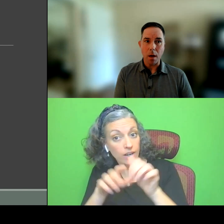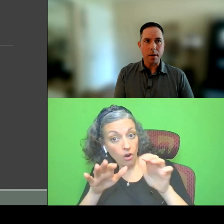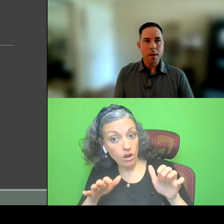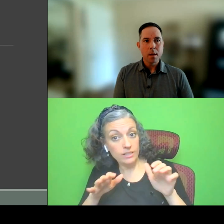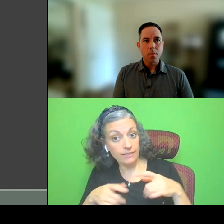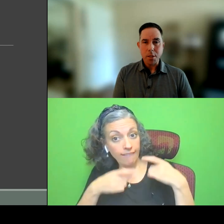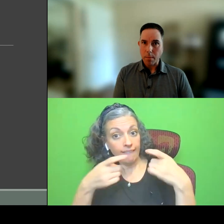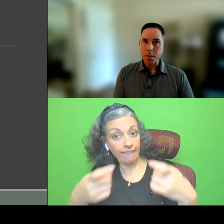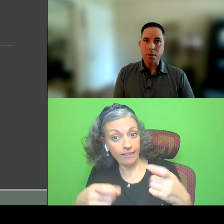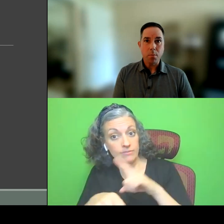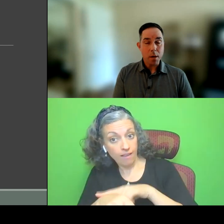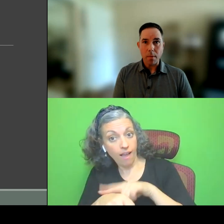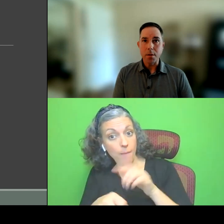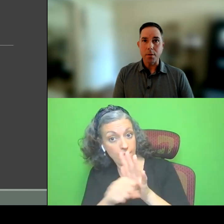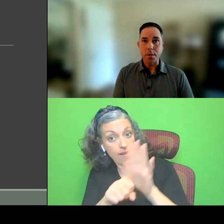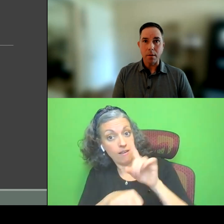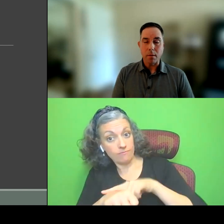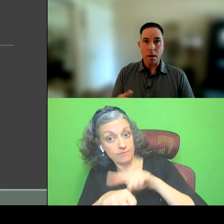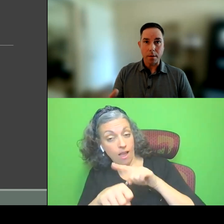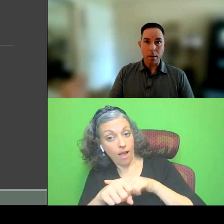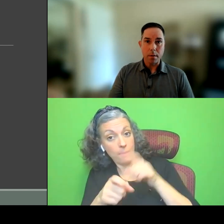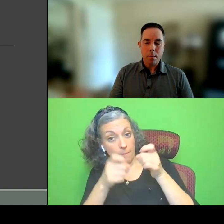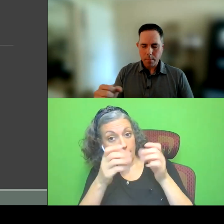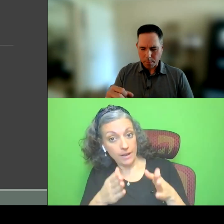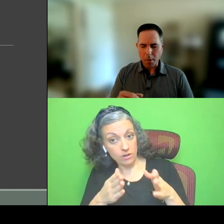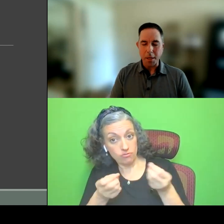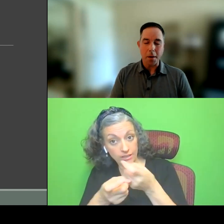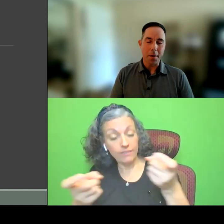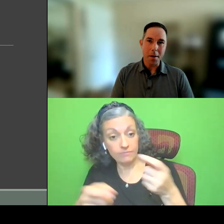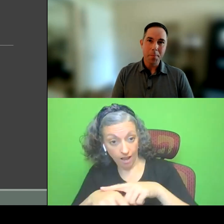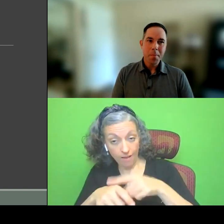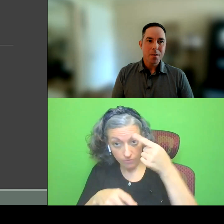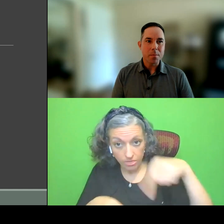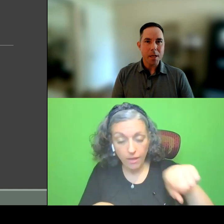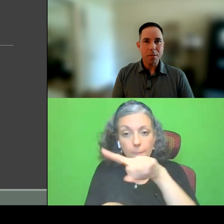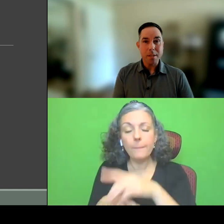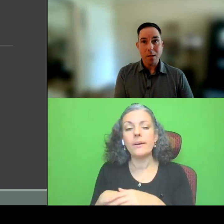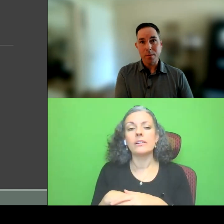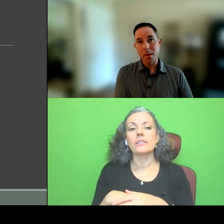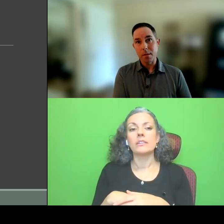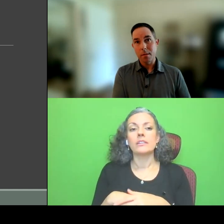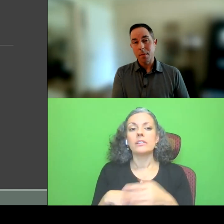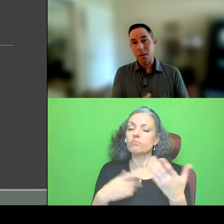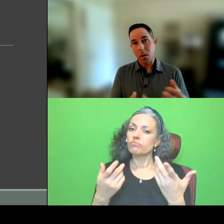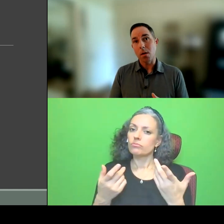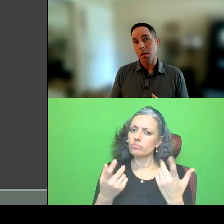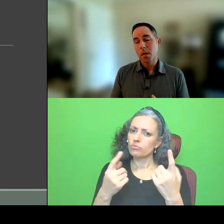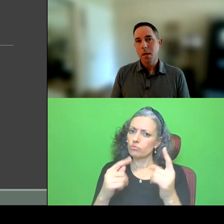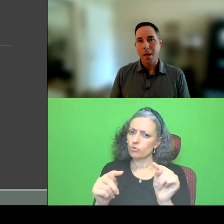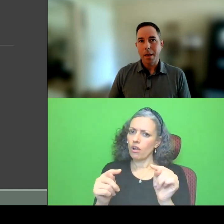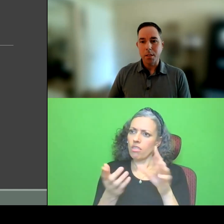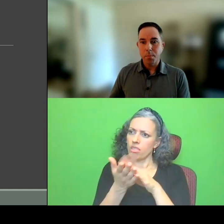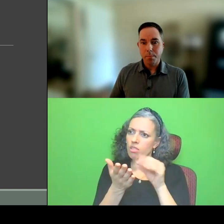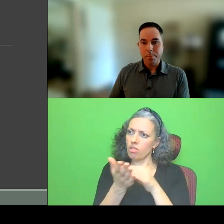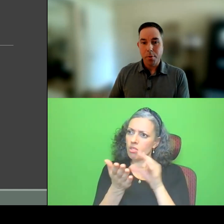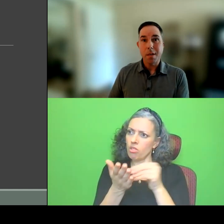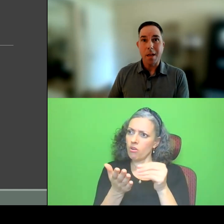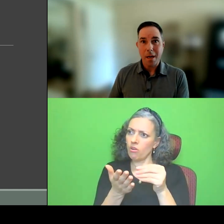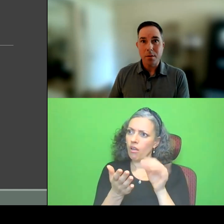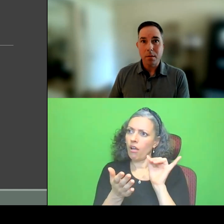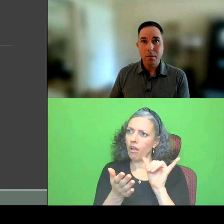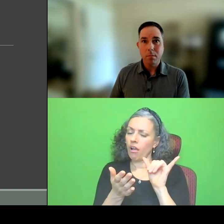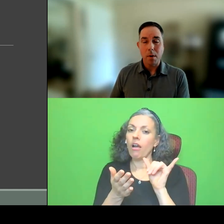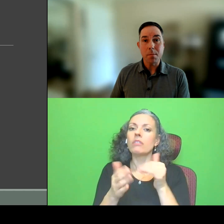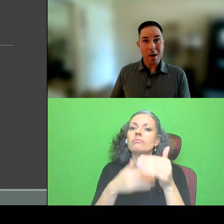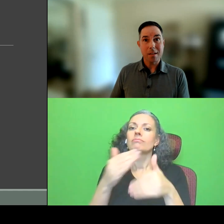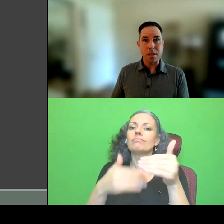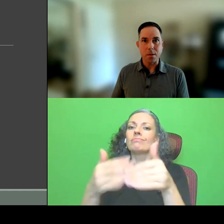by project managers, product managers, and on up to be able to take what they have learned and actually put it into action.